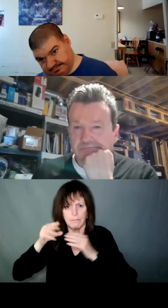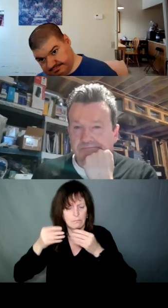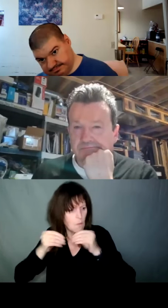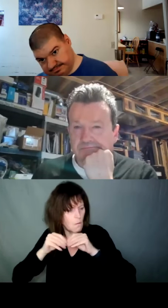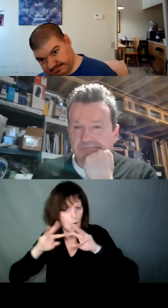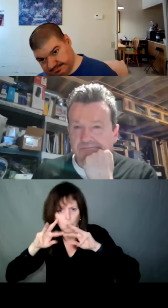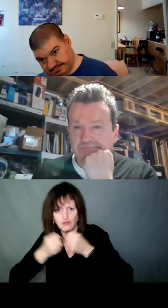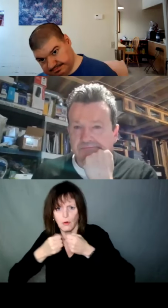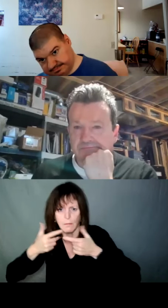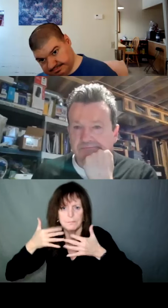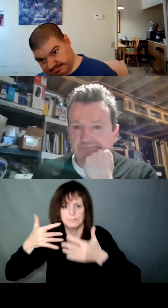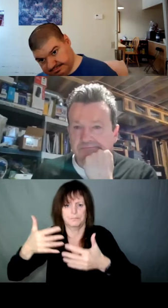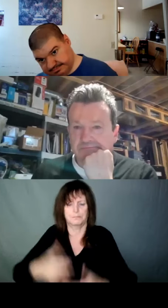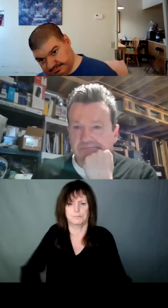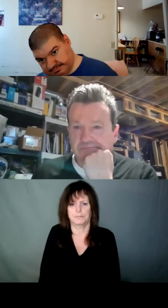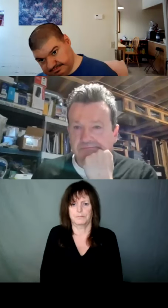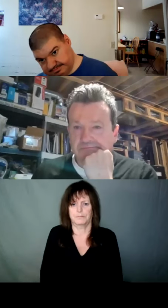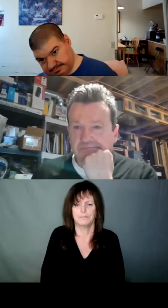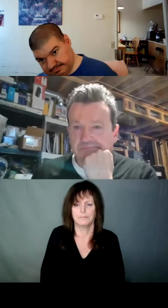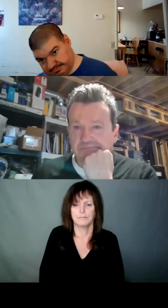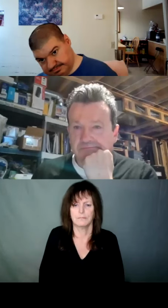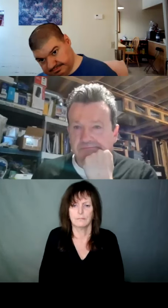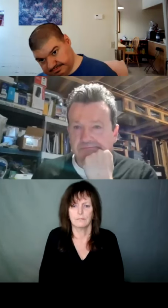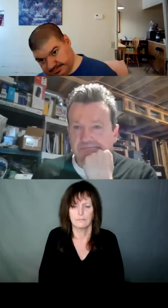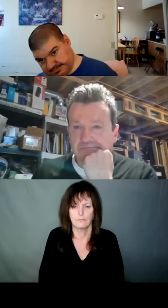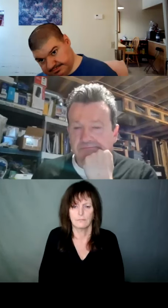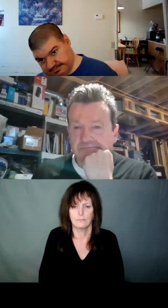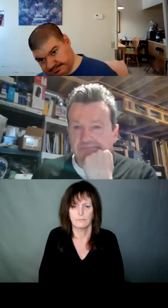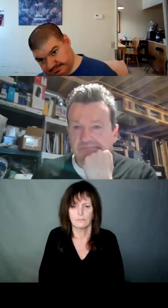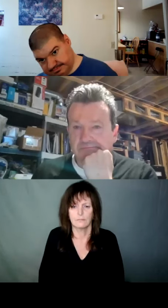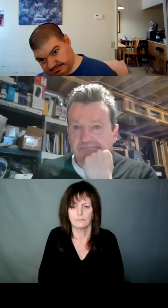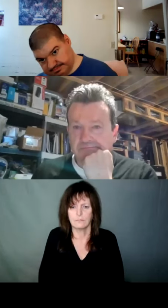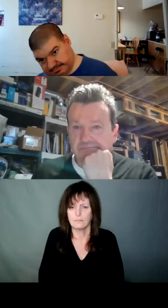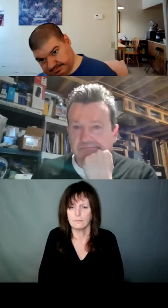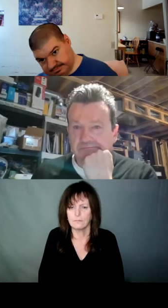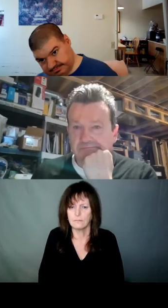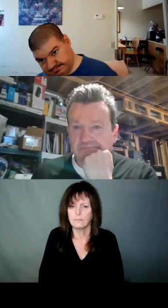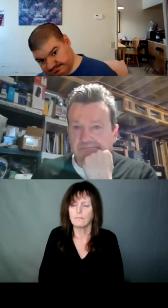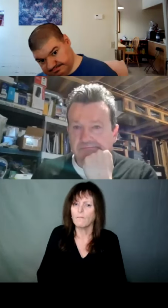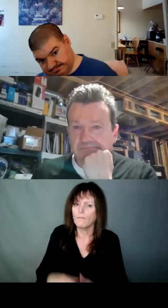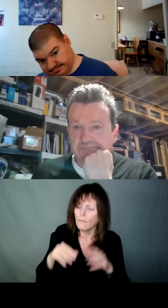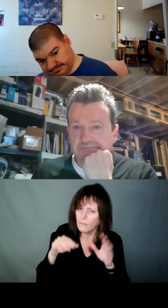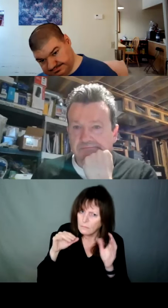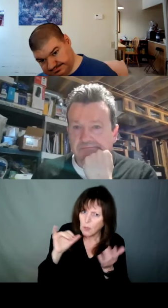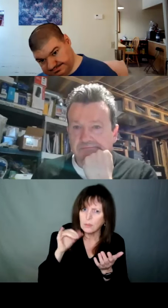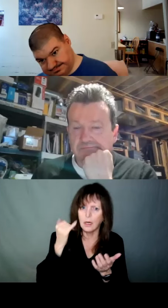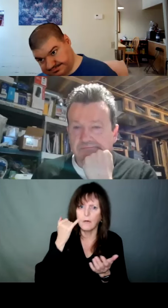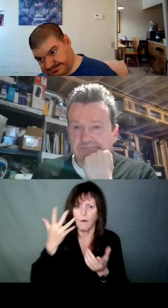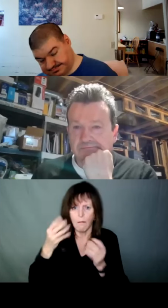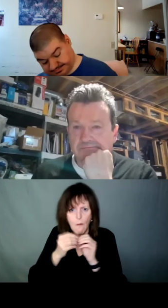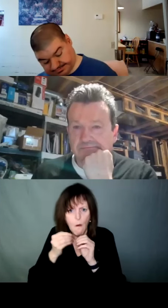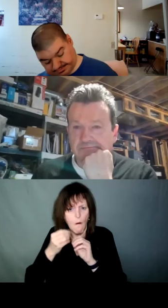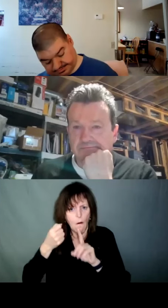in building and developing further workshops . We really appreciate your feedback so if you feel like